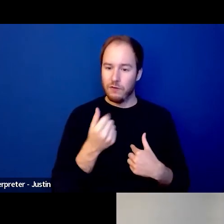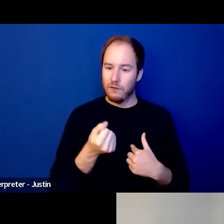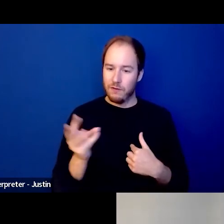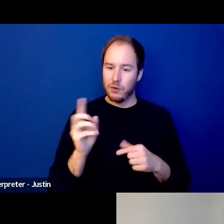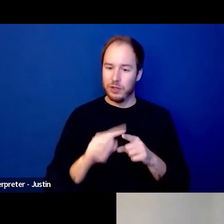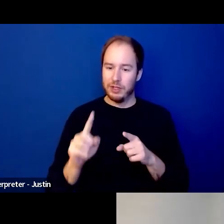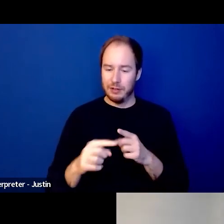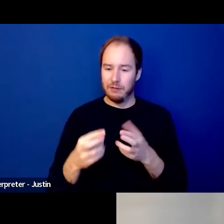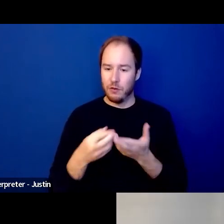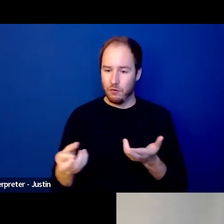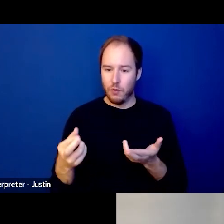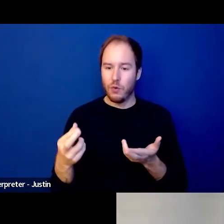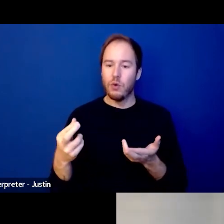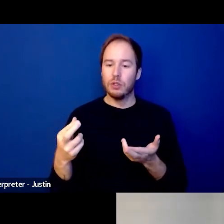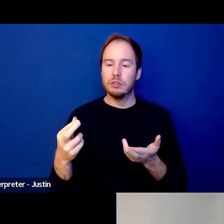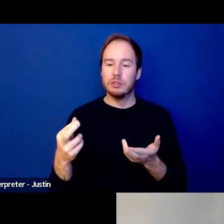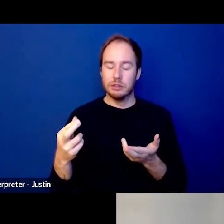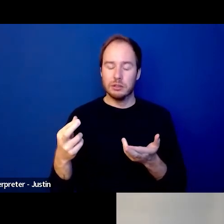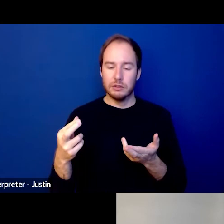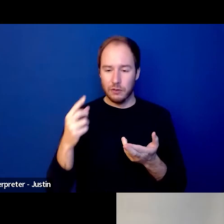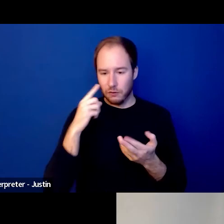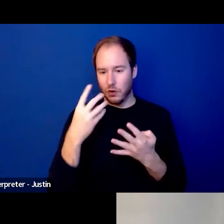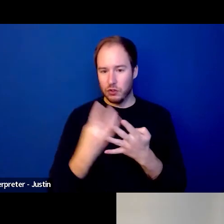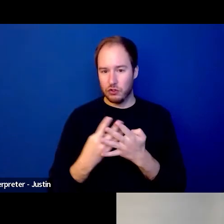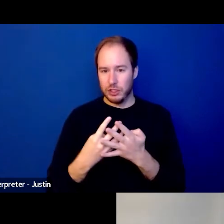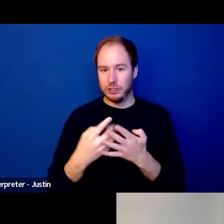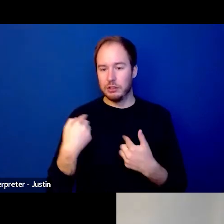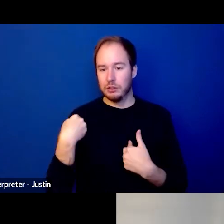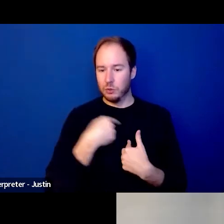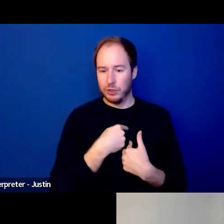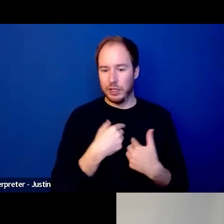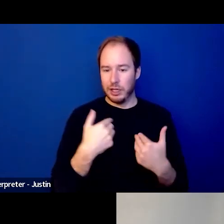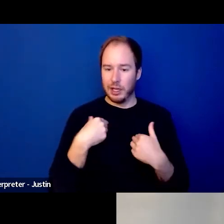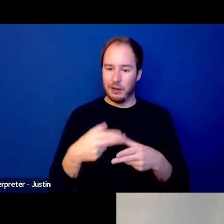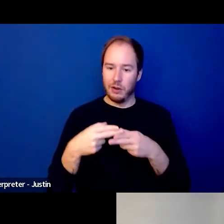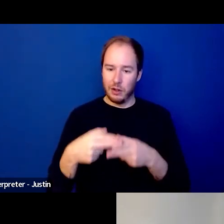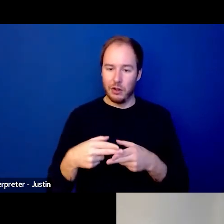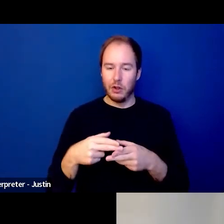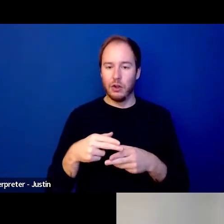that I think we're talking about here. So we have what we call a triage tool